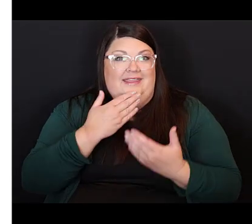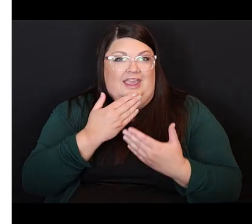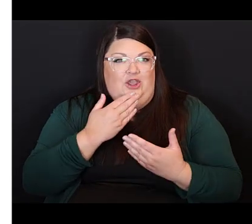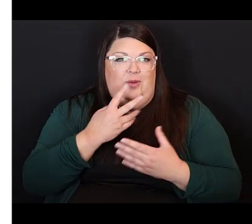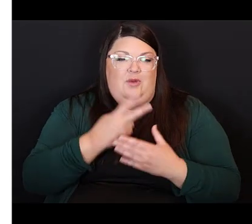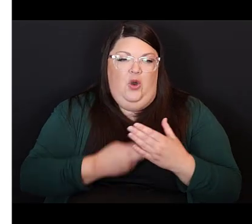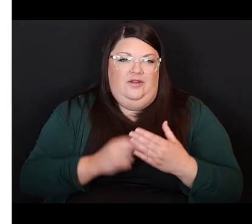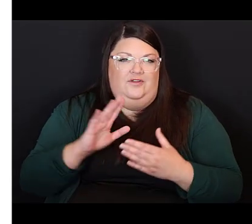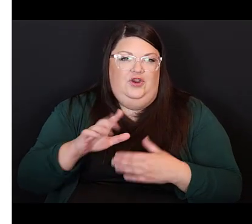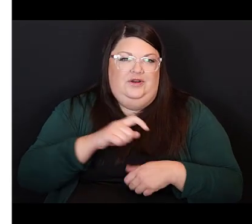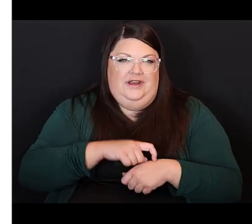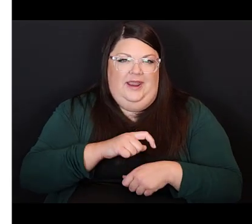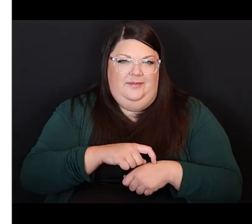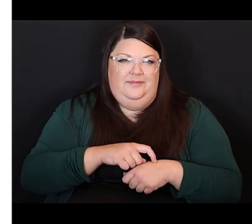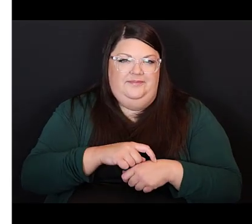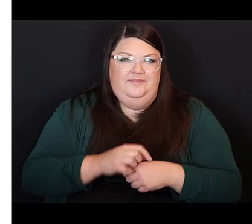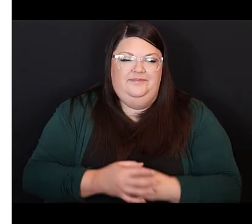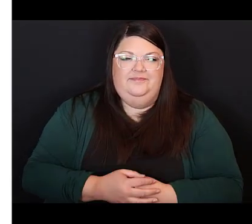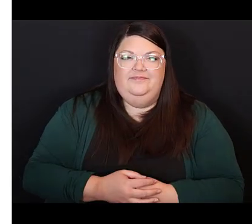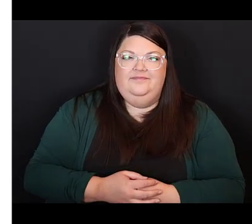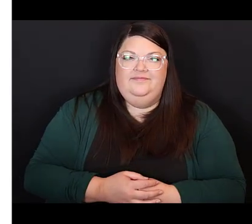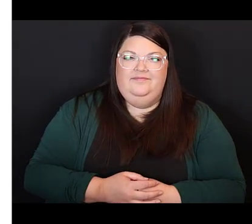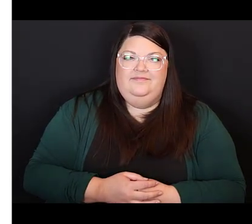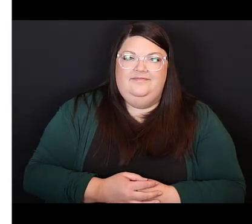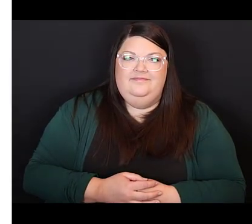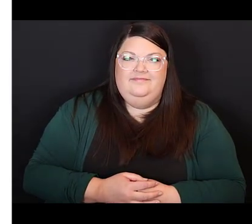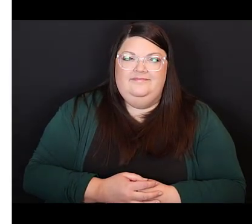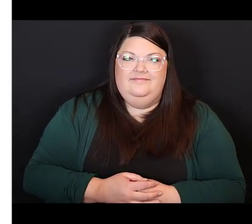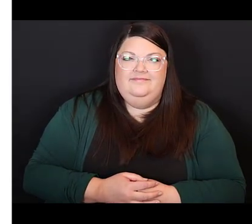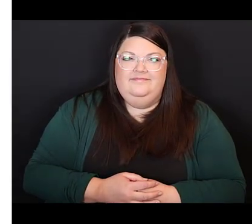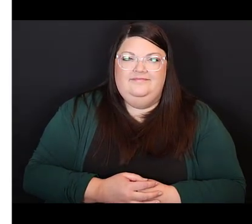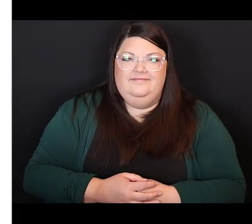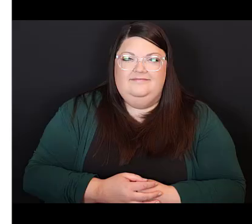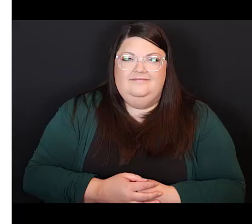your time and sharing your insights.